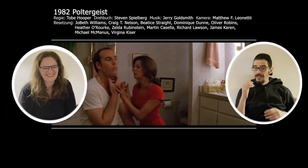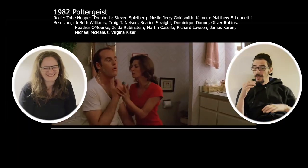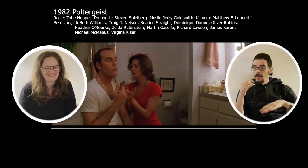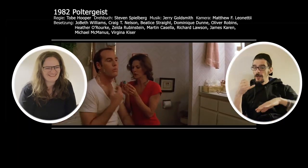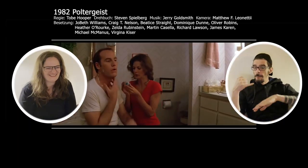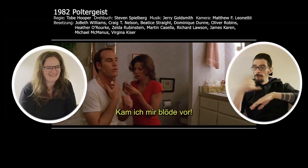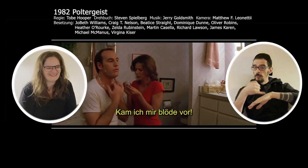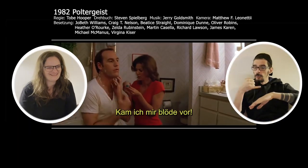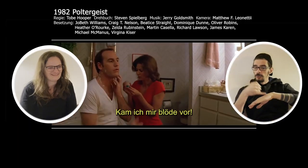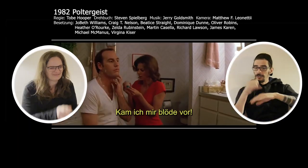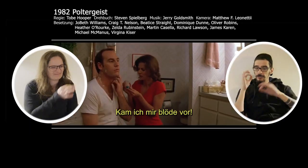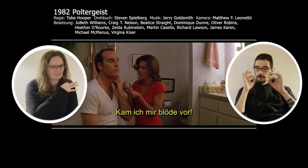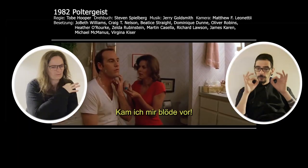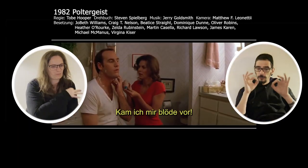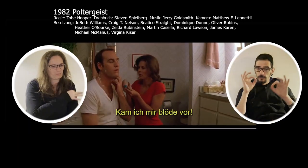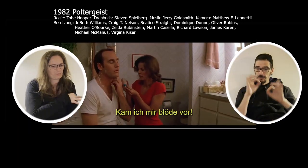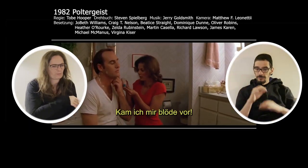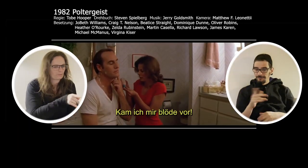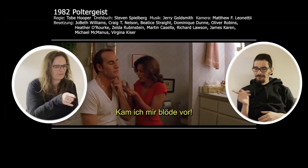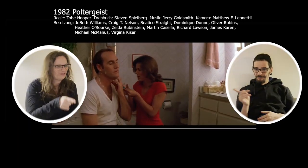It was the mosquitoes flying through the air.